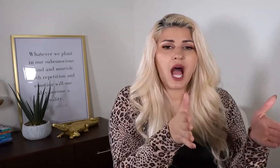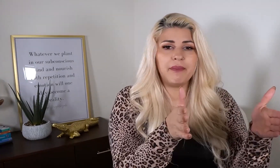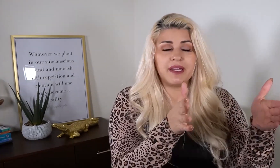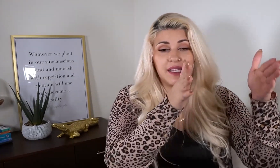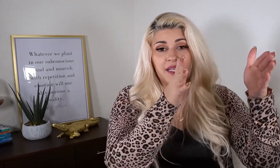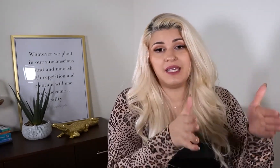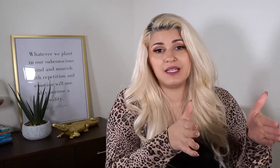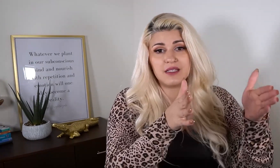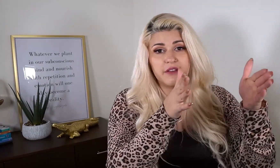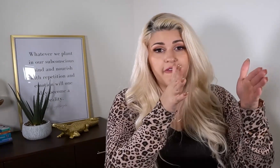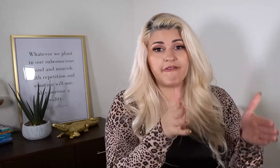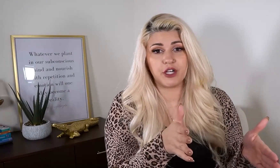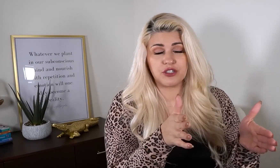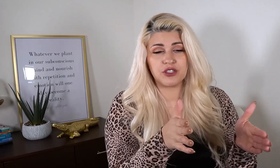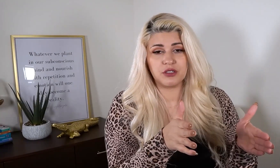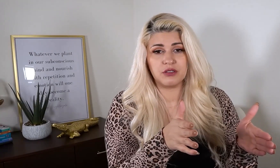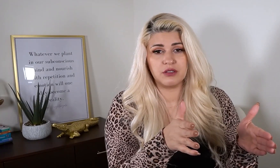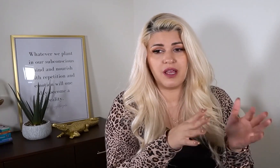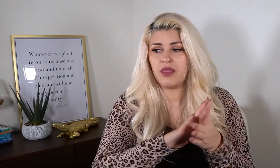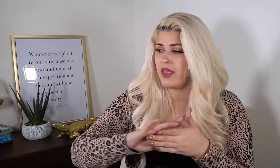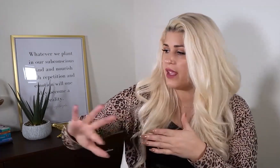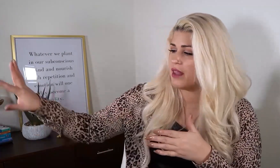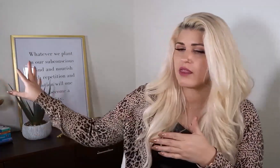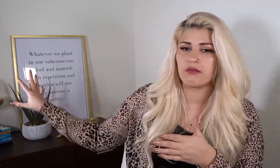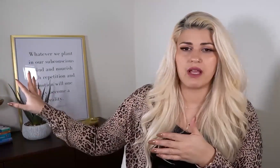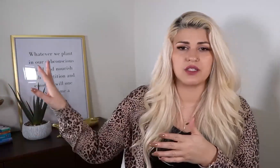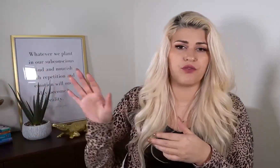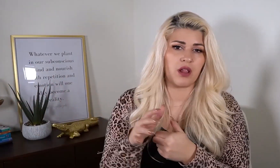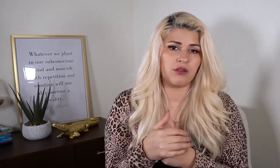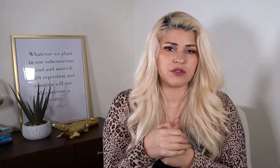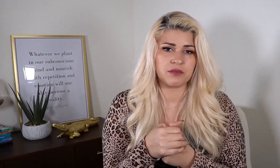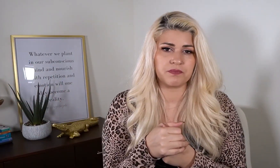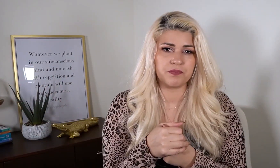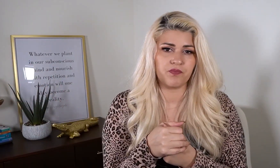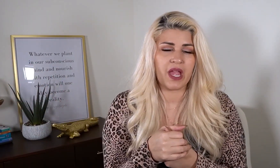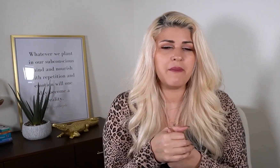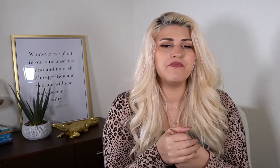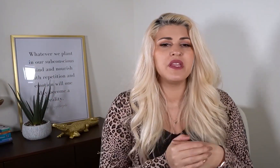topic is first and then the rest follows, okay?